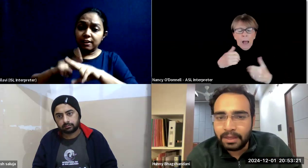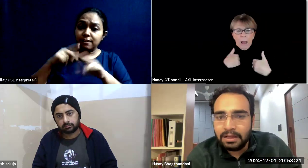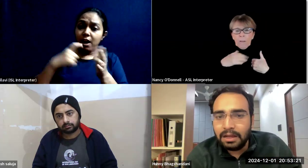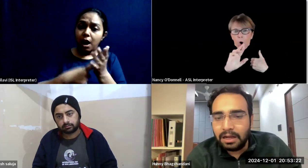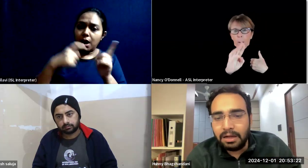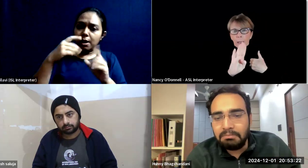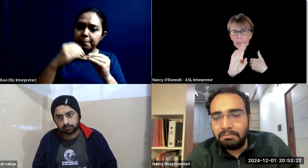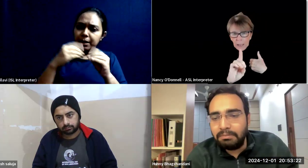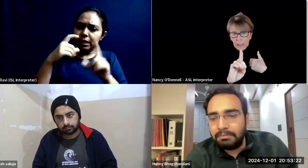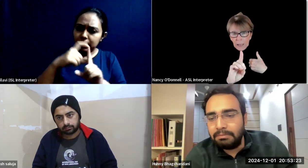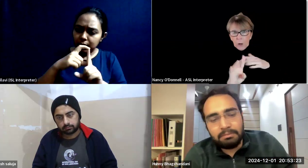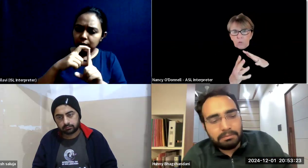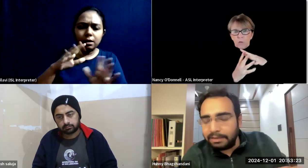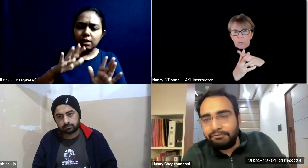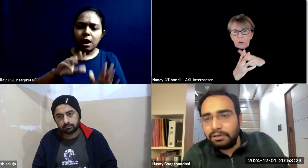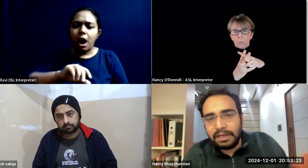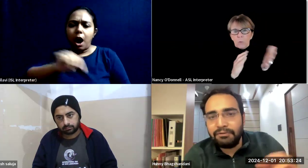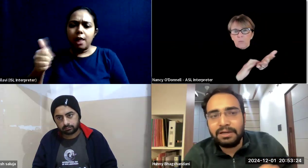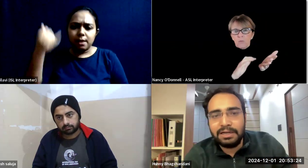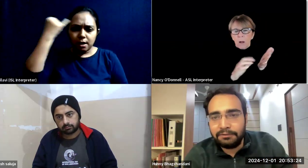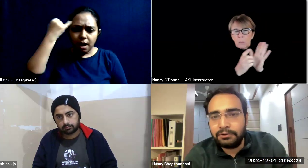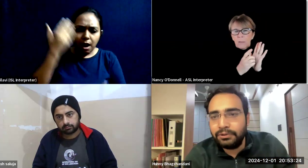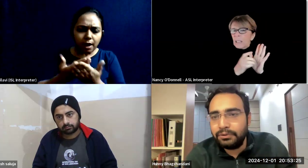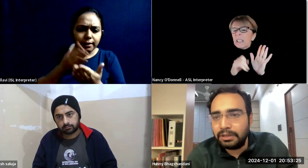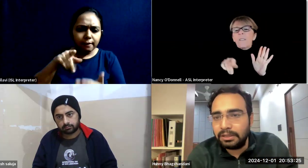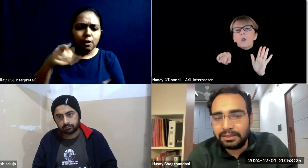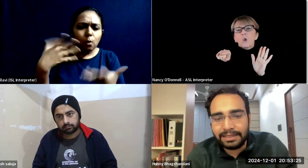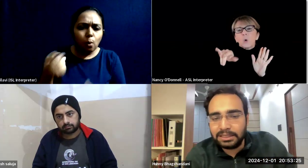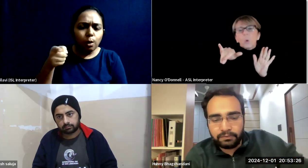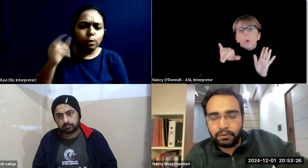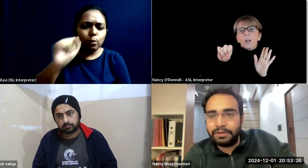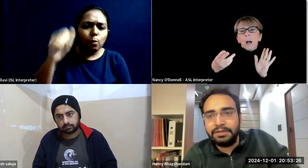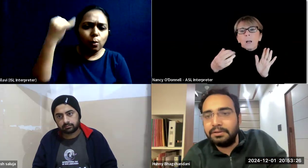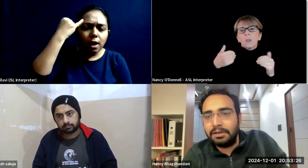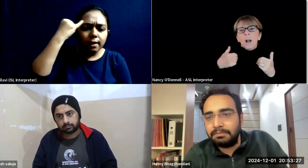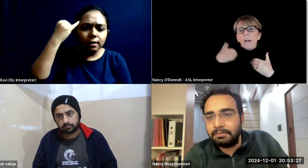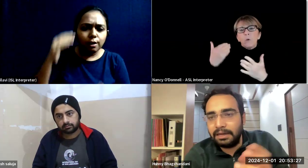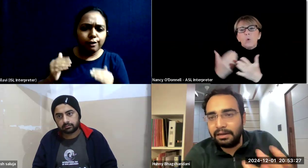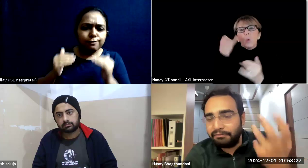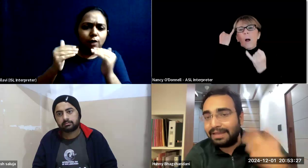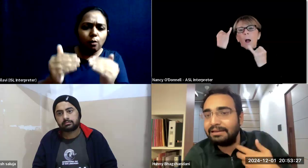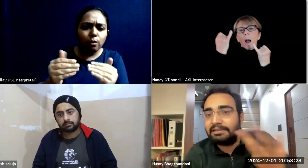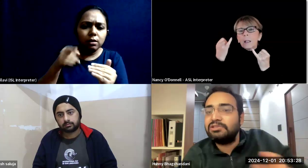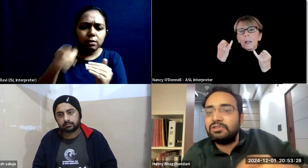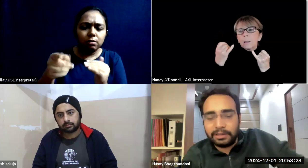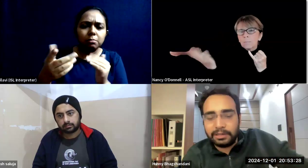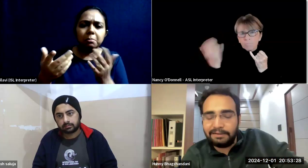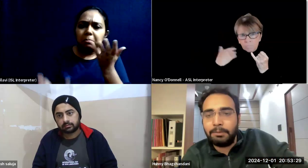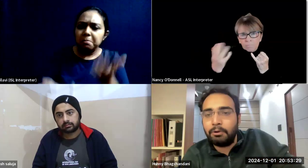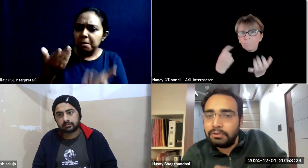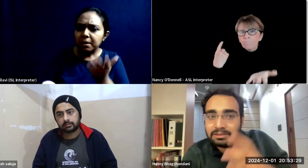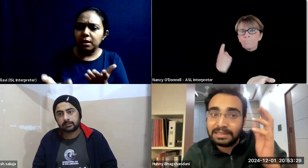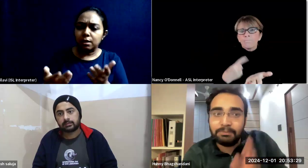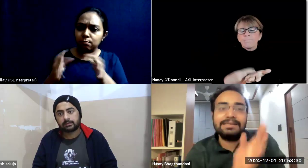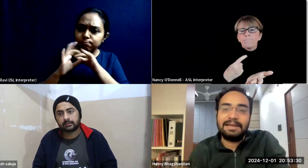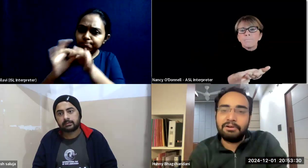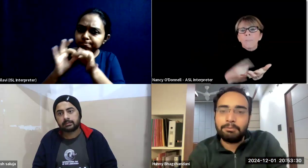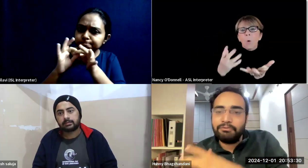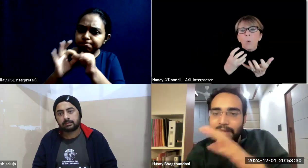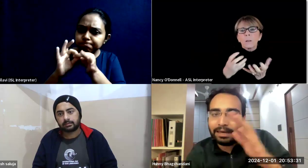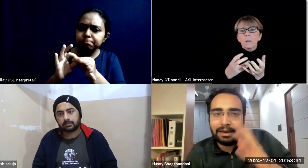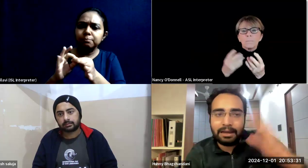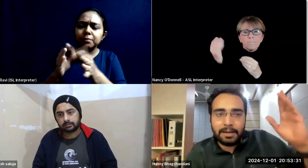like would definitely love to take this forward. And we can jointly develop or if someone has developed, we can